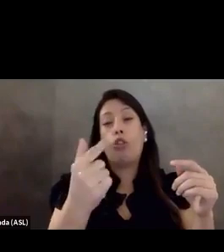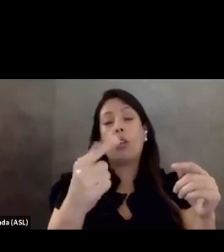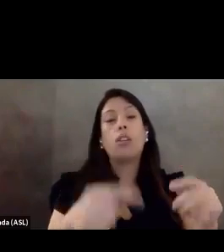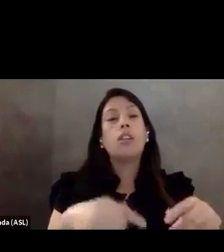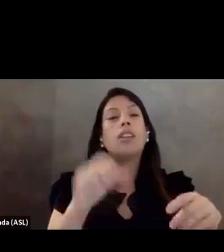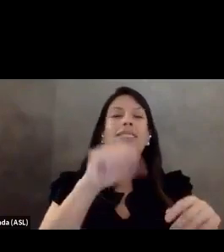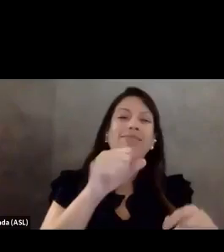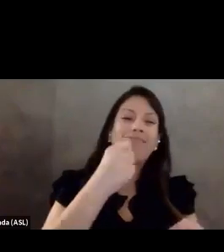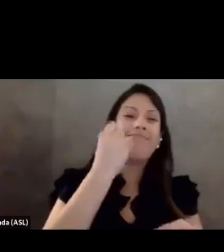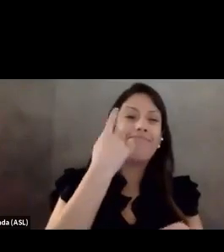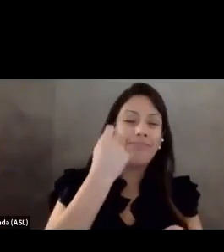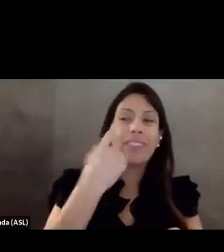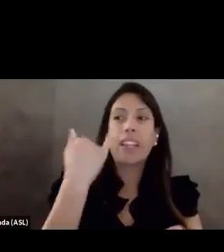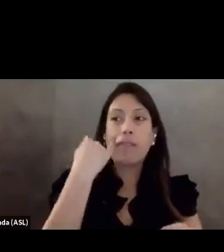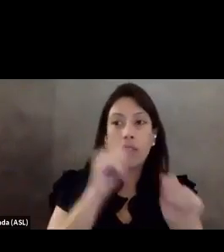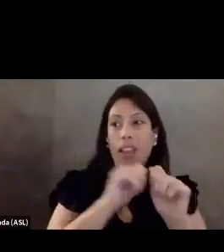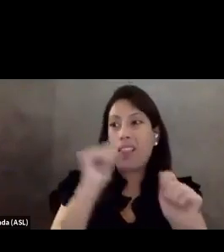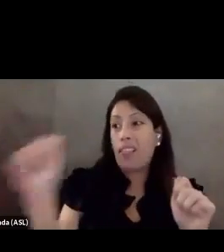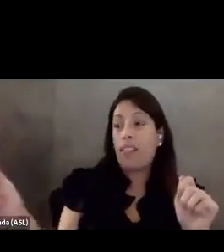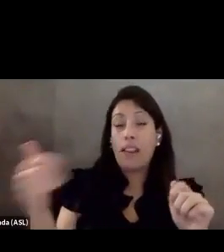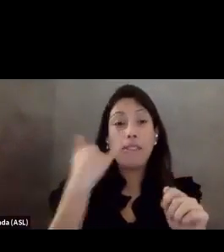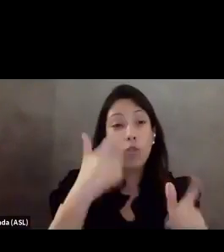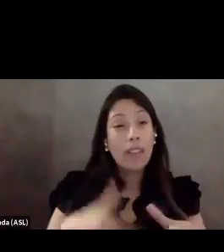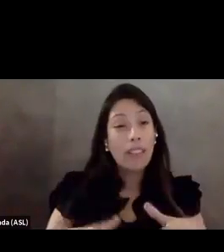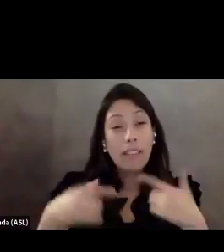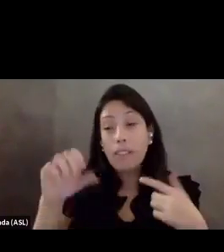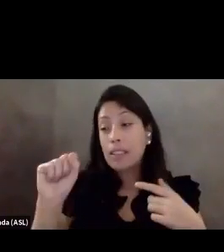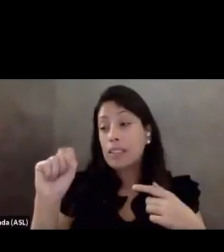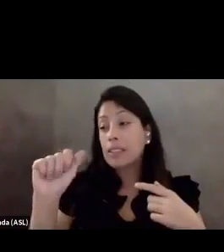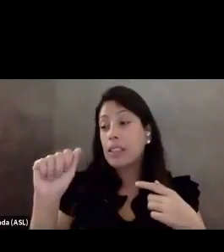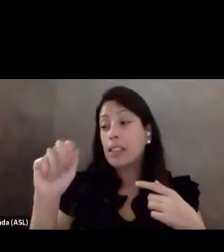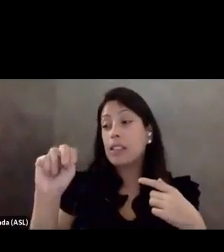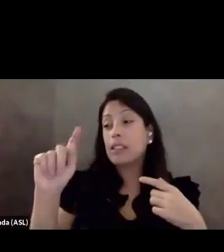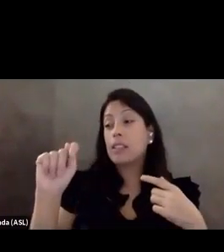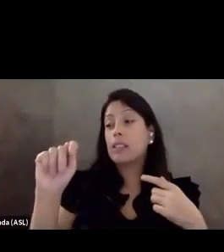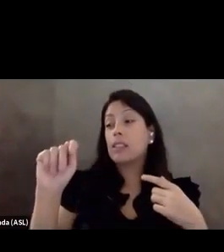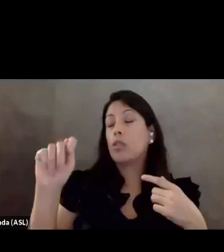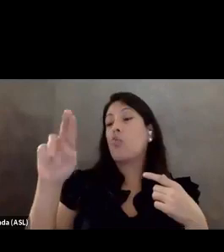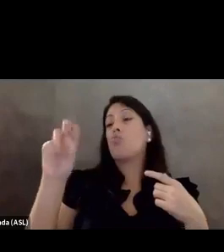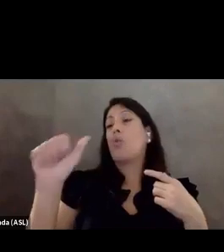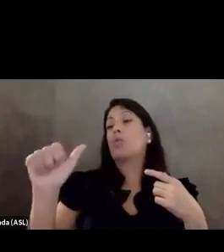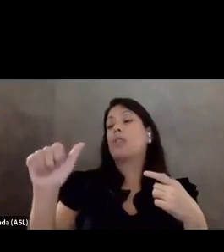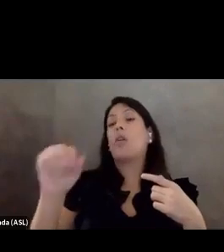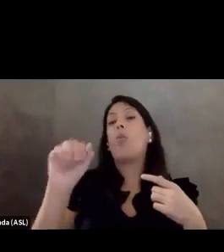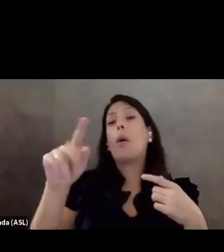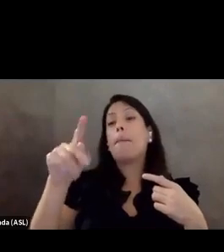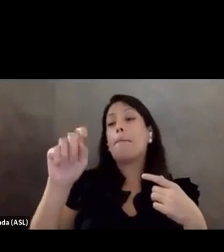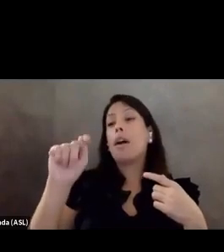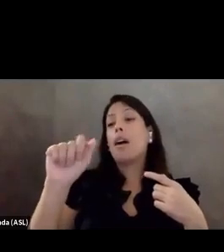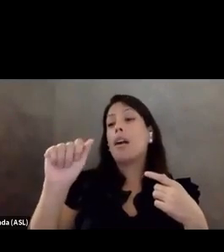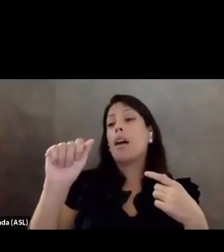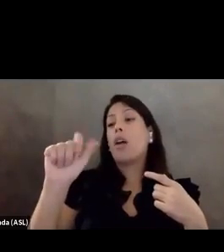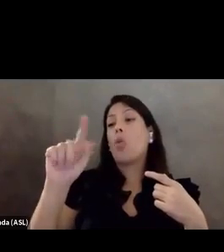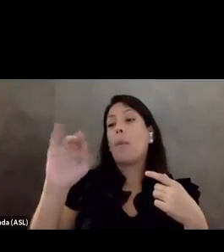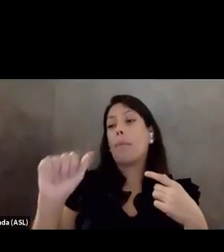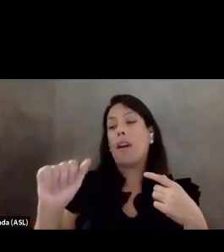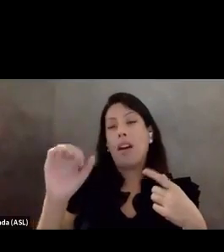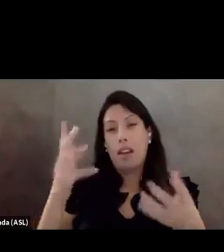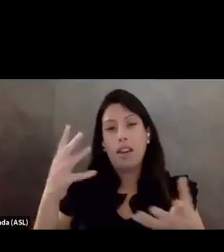if they are living in Santa Rosa, Petaluma or other places. So we are trying to contract up to thirty five different hotels